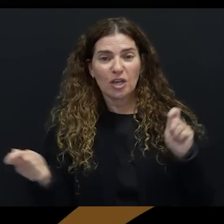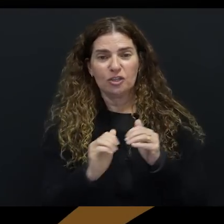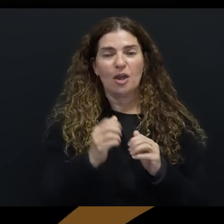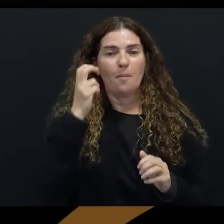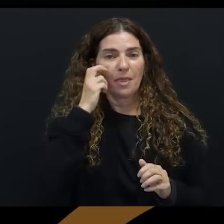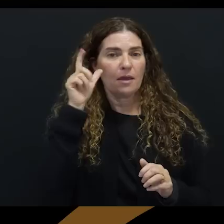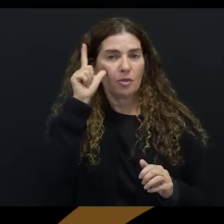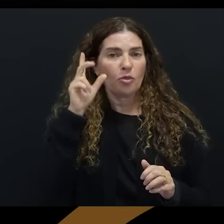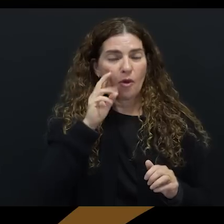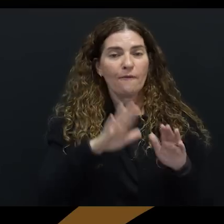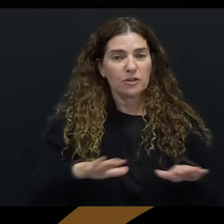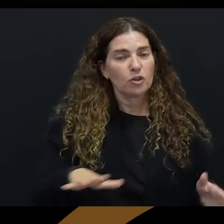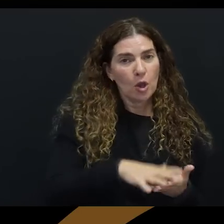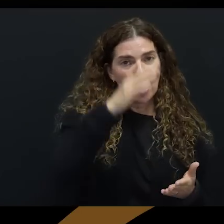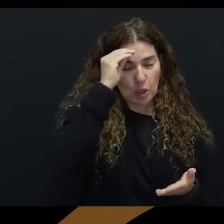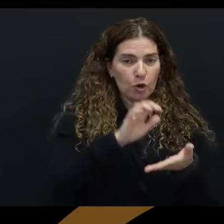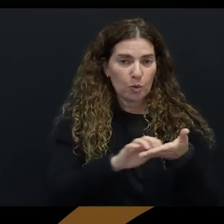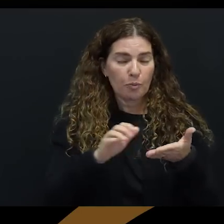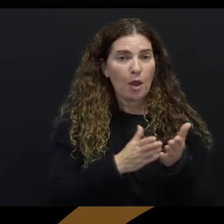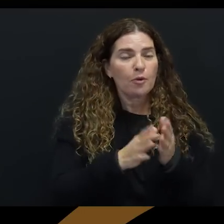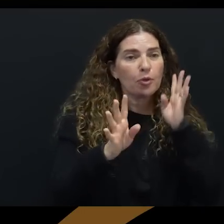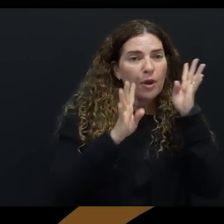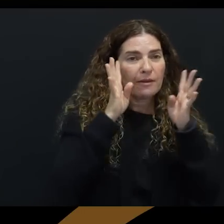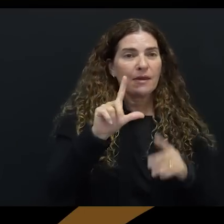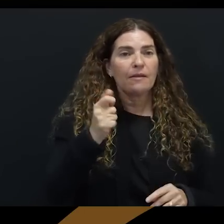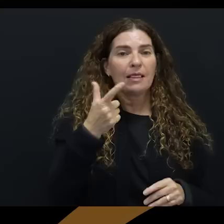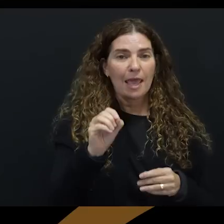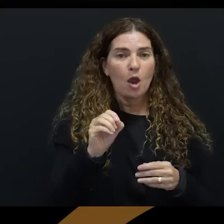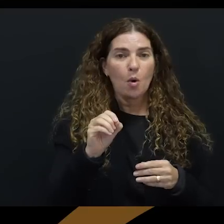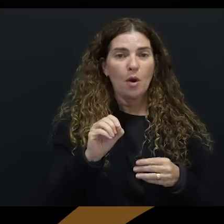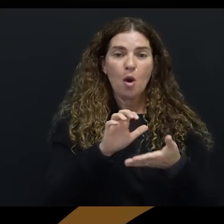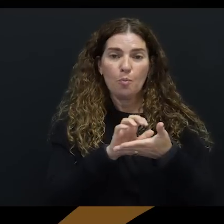who are blind and low vision learn braille through their innovative LEGO Braille Bricks.